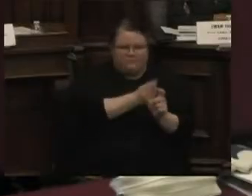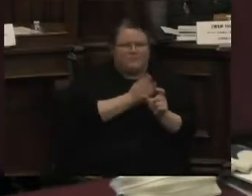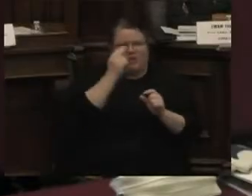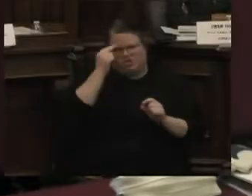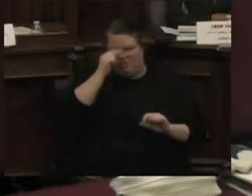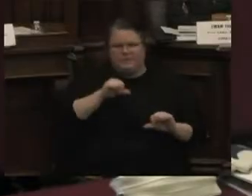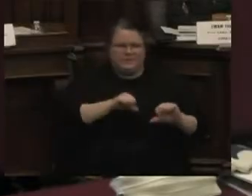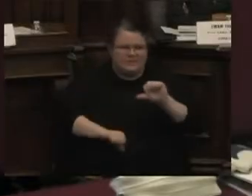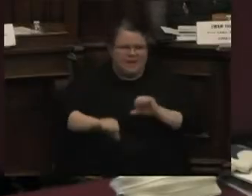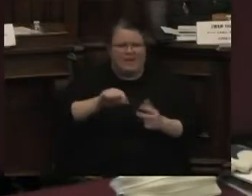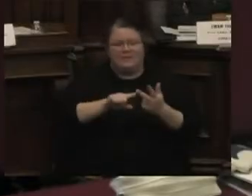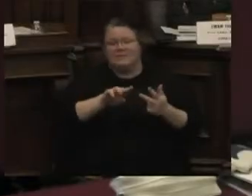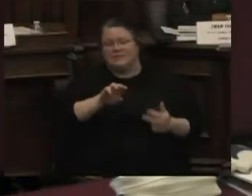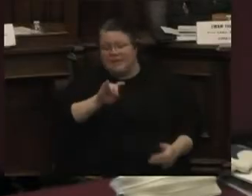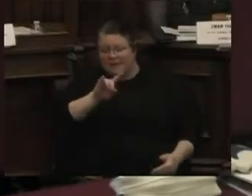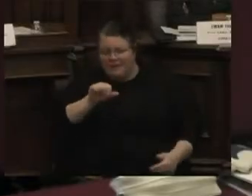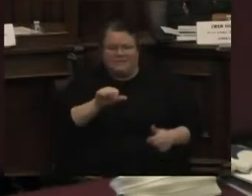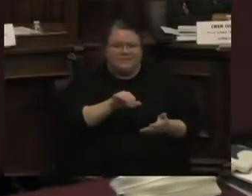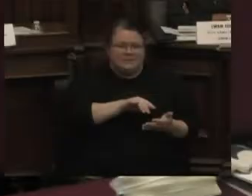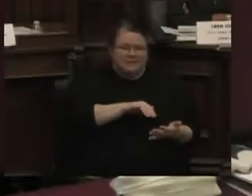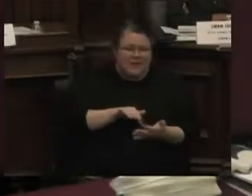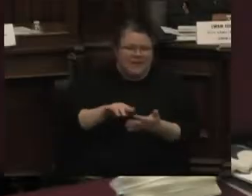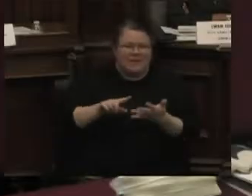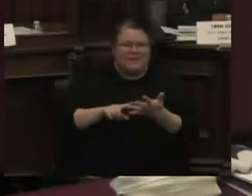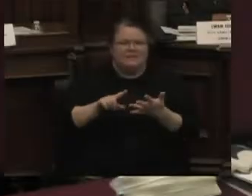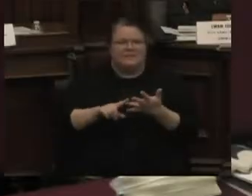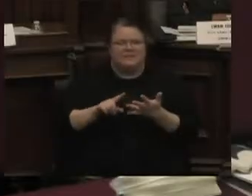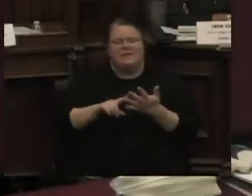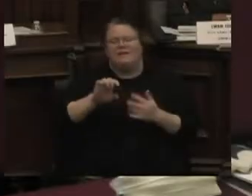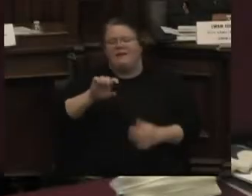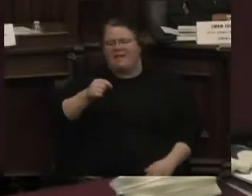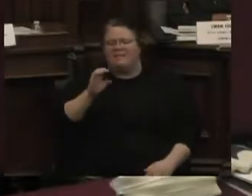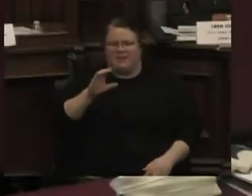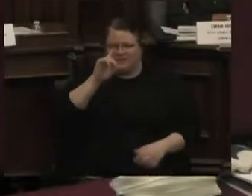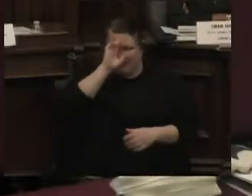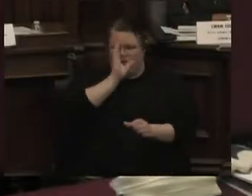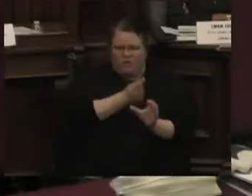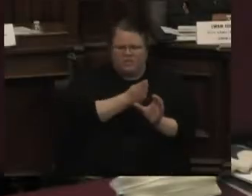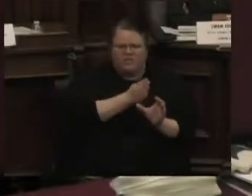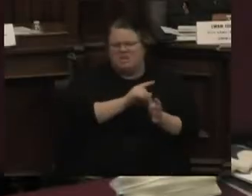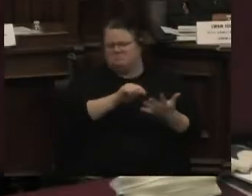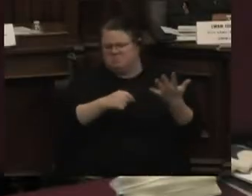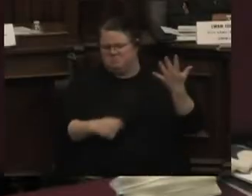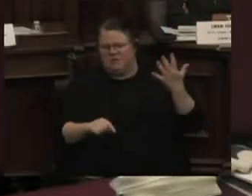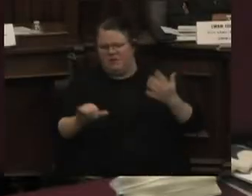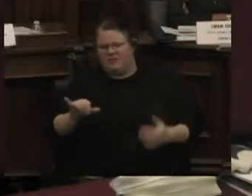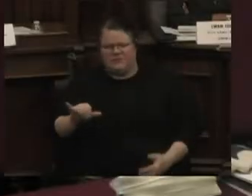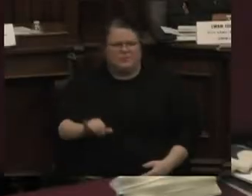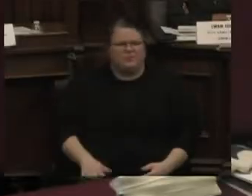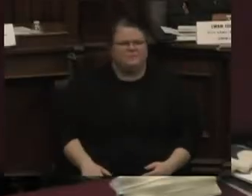expertise in, in psychology,